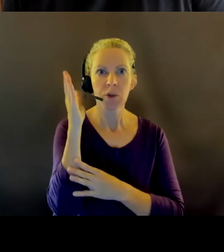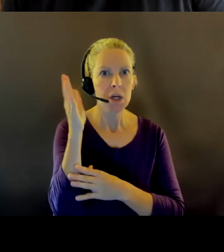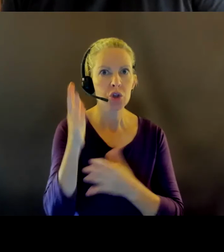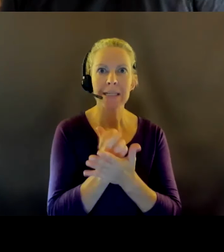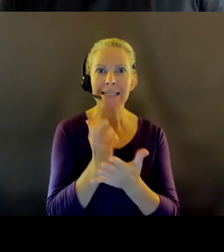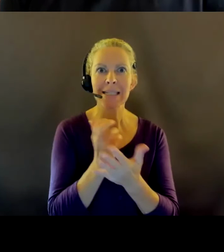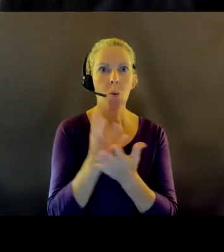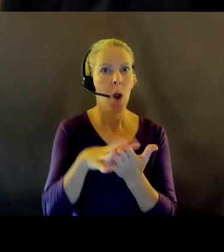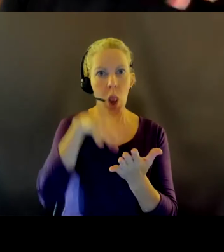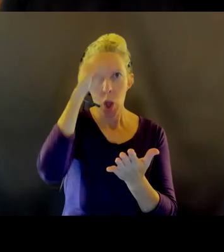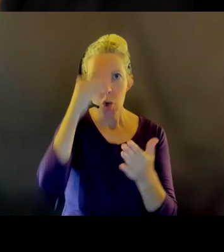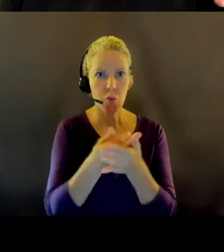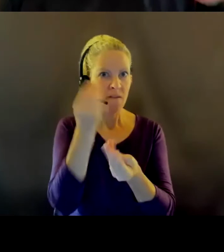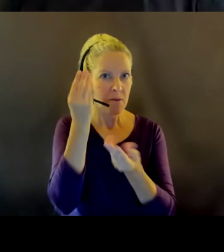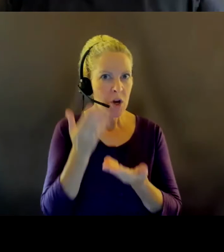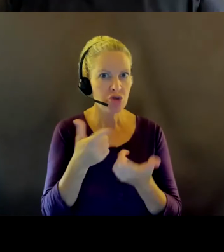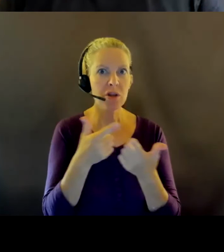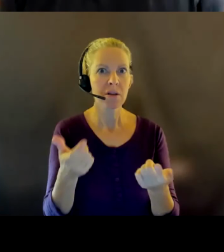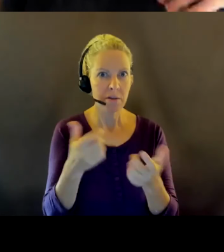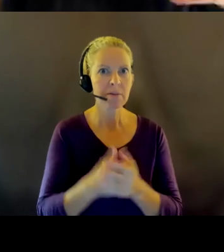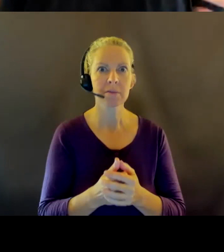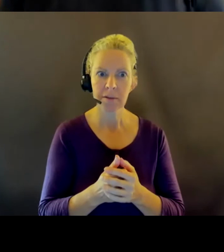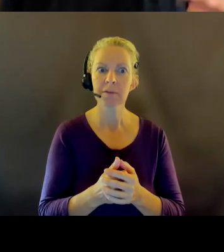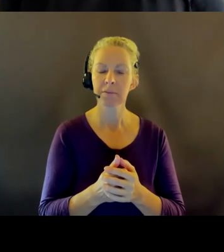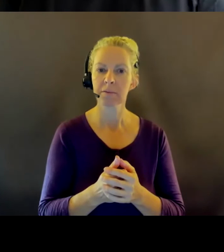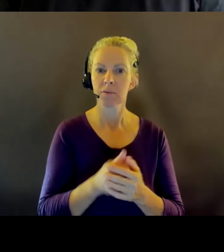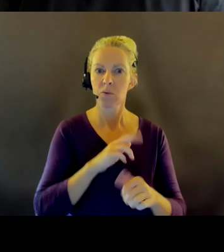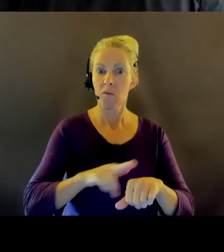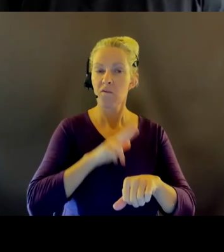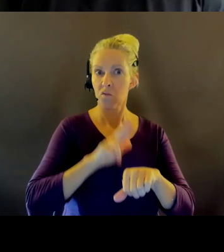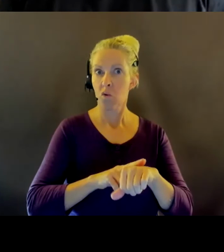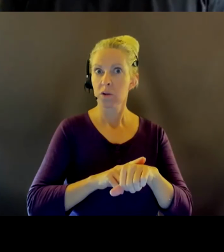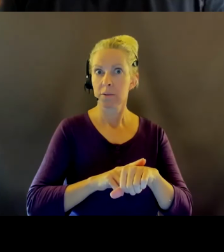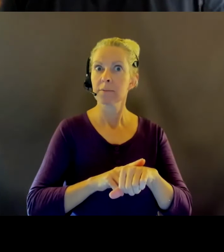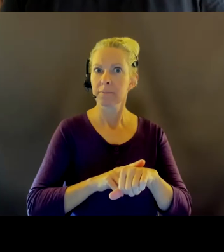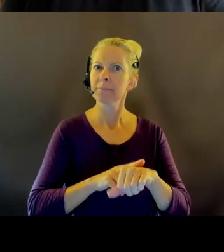their own ecosystems, those folks attend conferences as well.